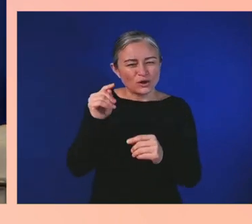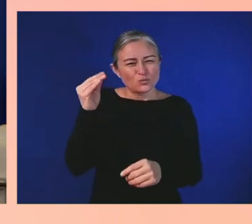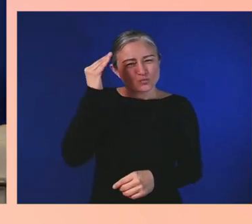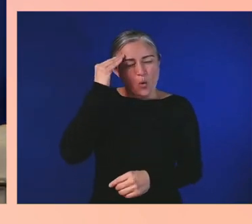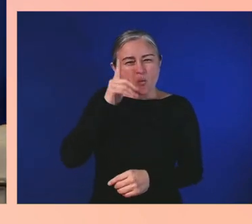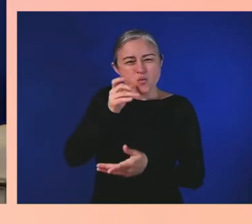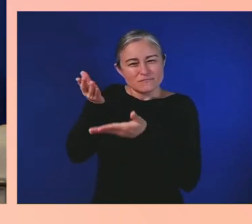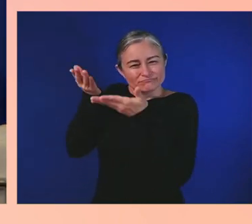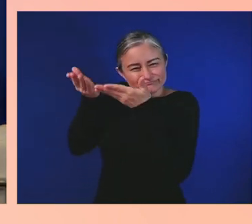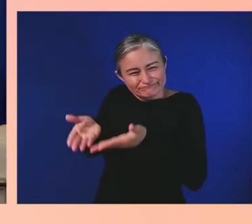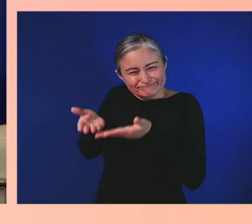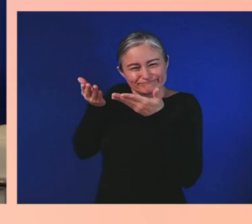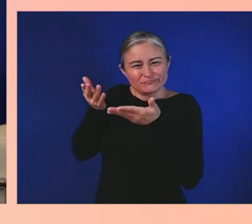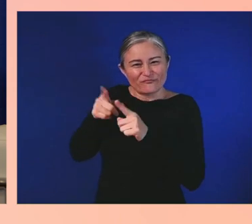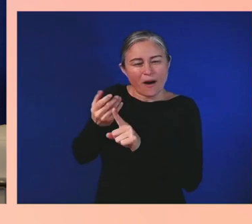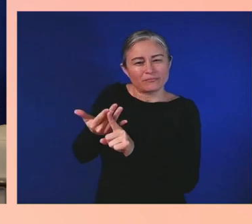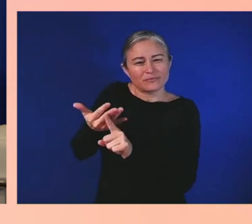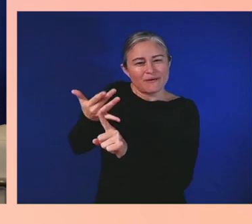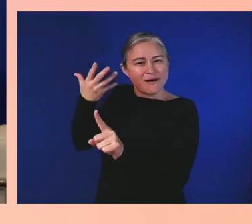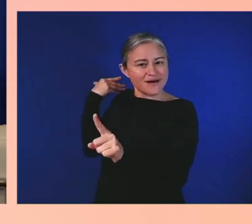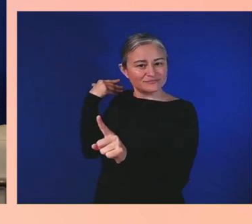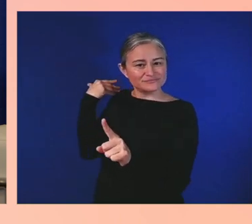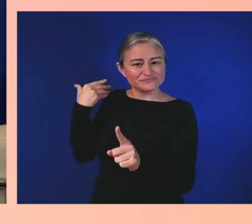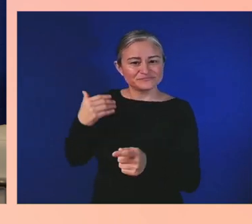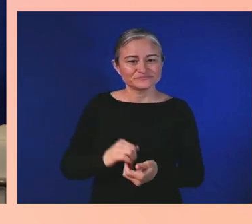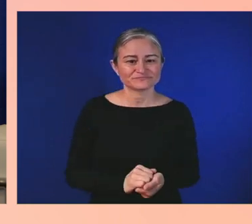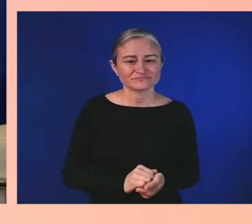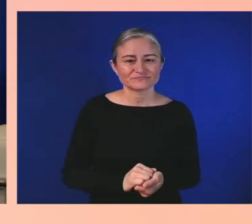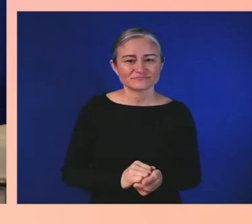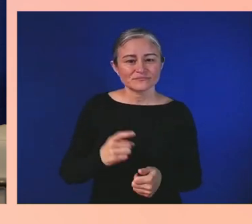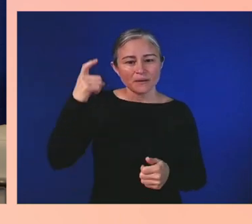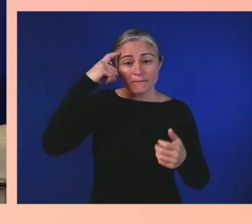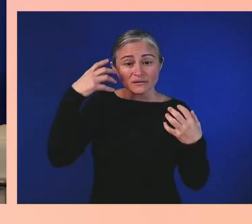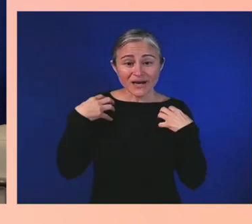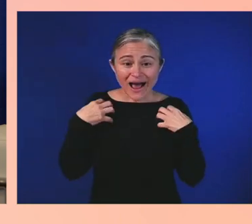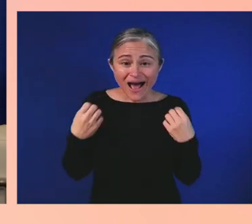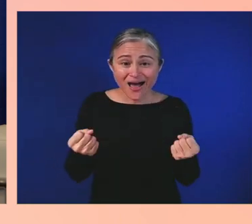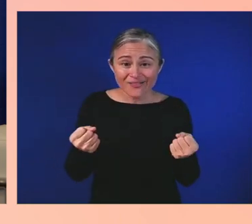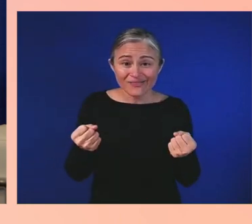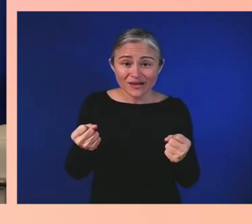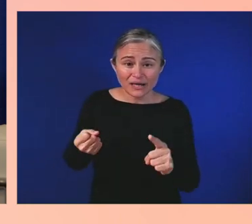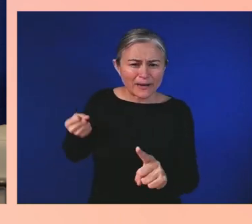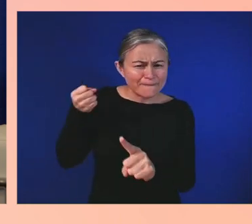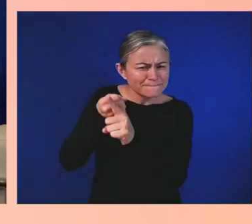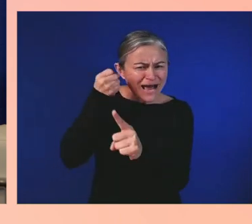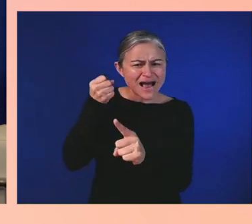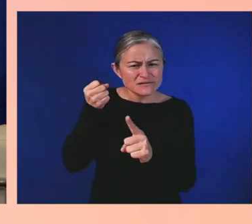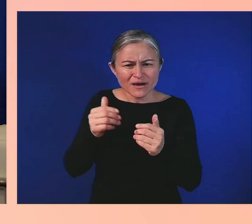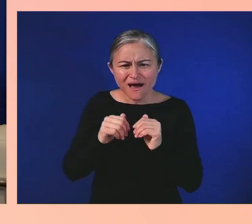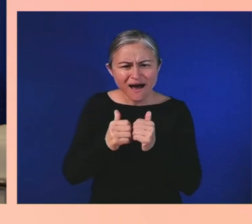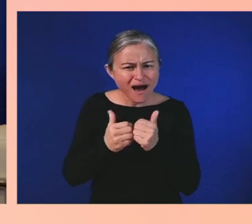specific disenfranchised or underrepresented communities like the black African-American community